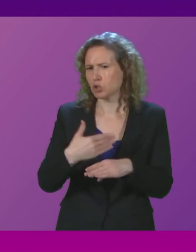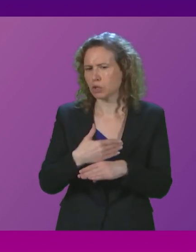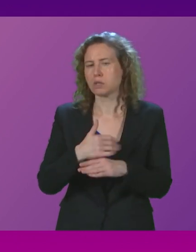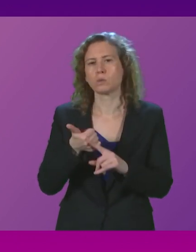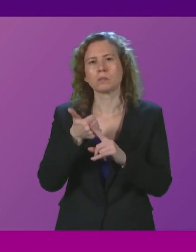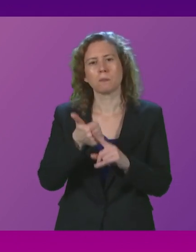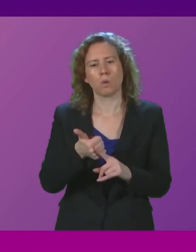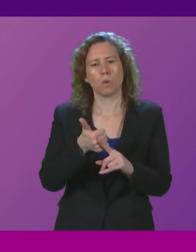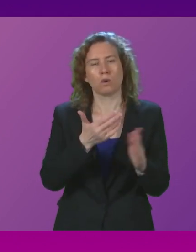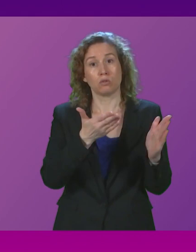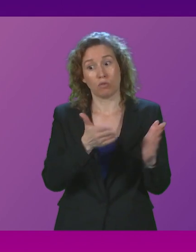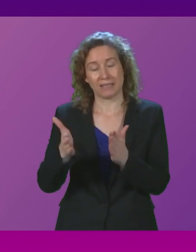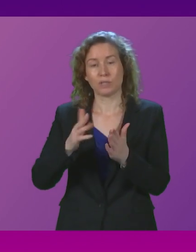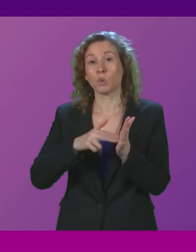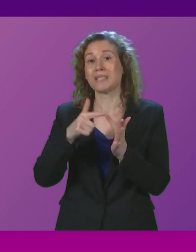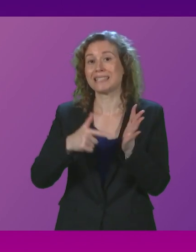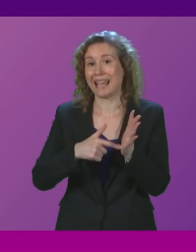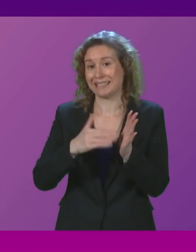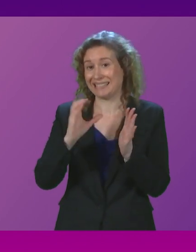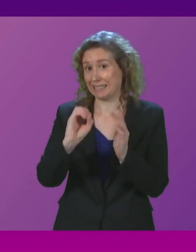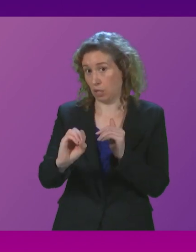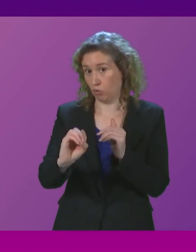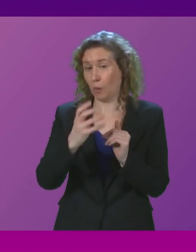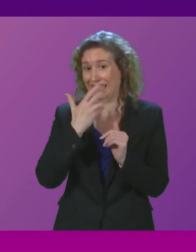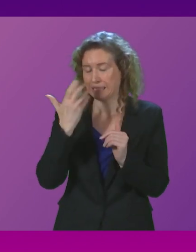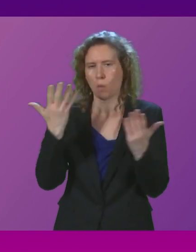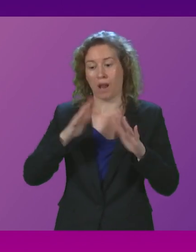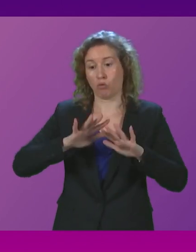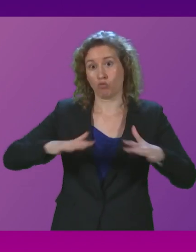transition to net zero heating in rural homes.